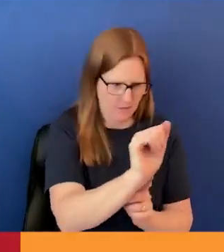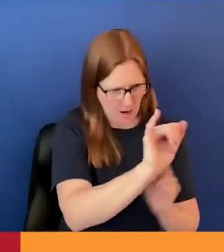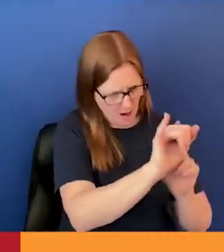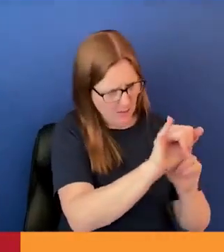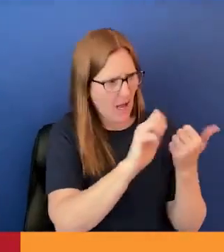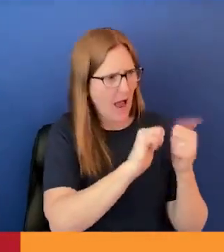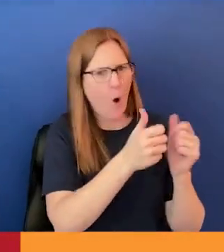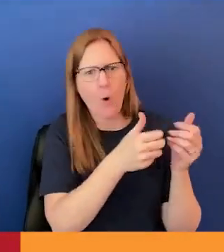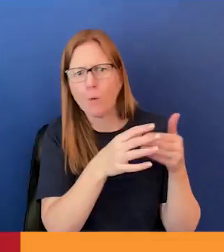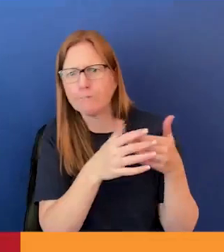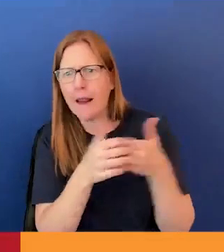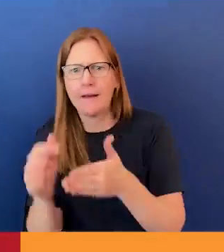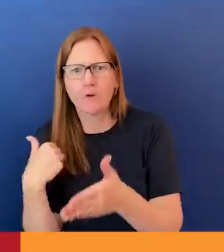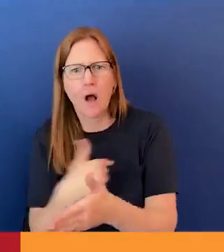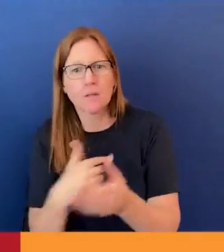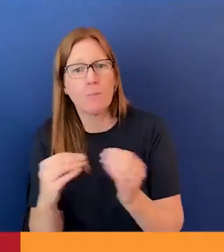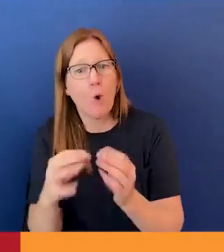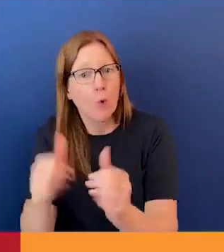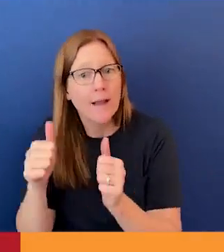more efficient and stretched the capability